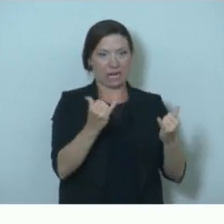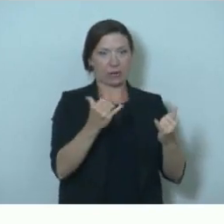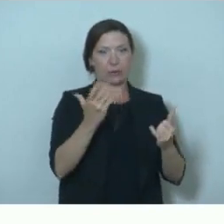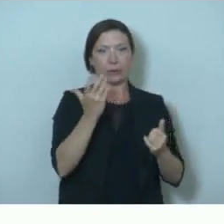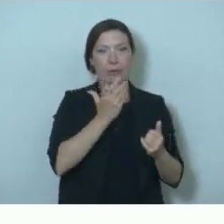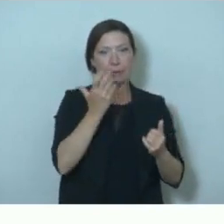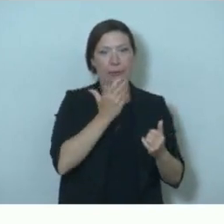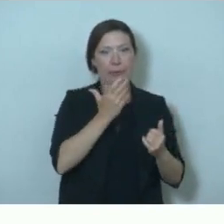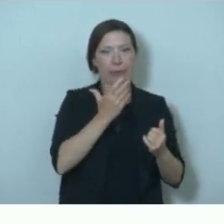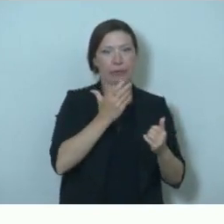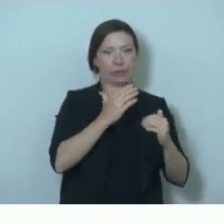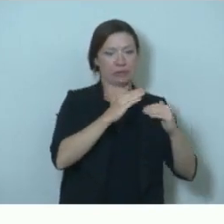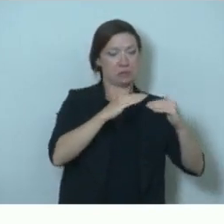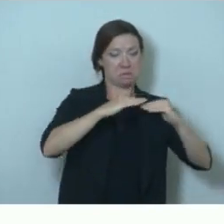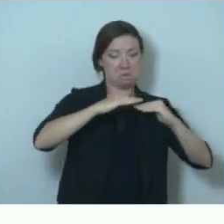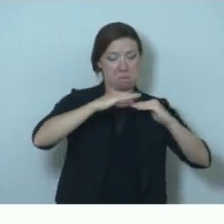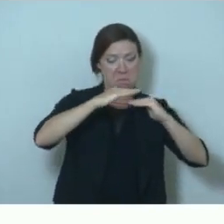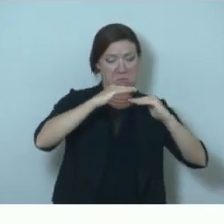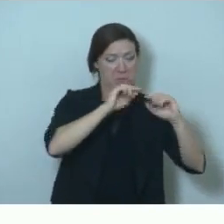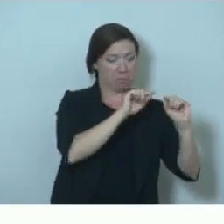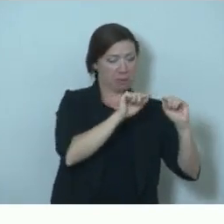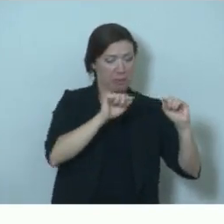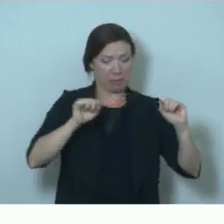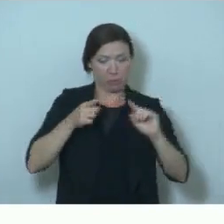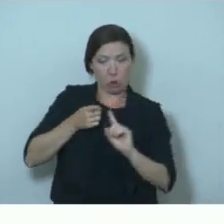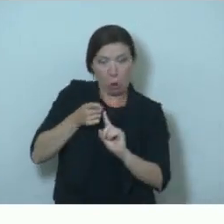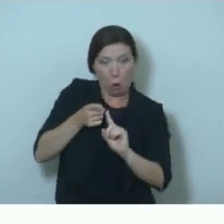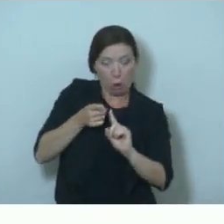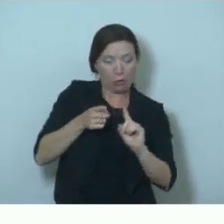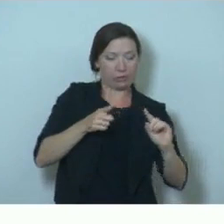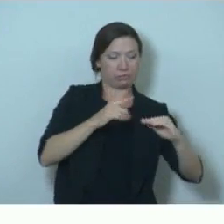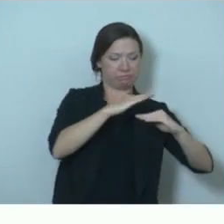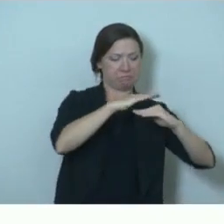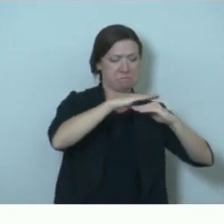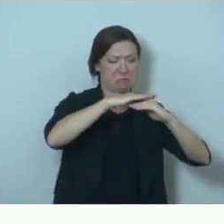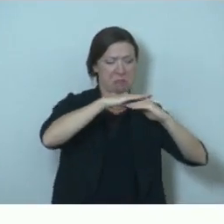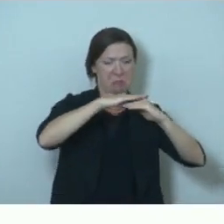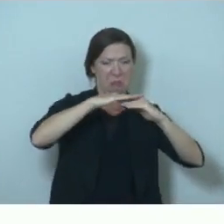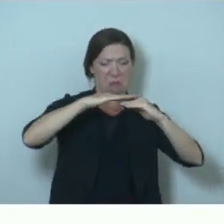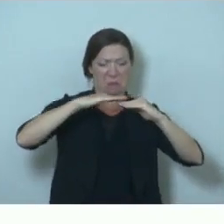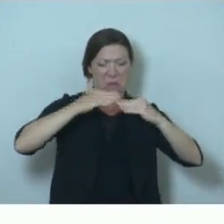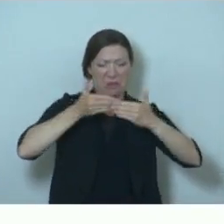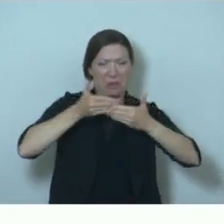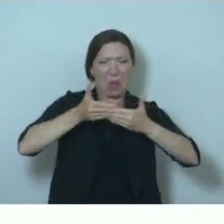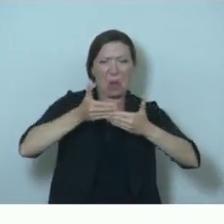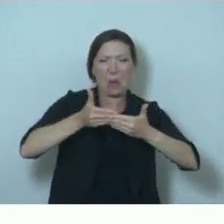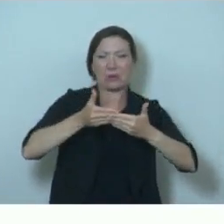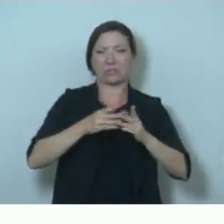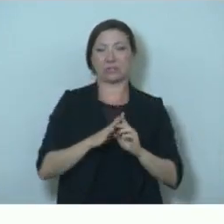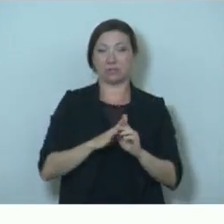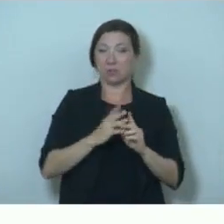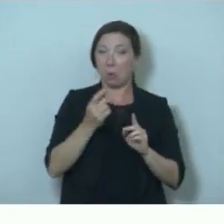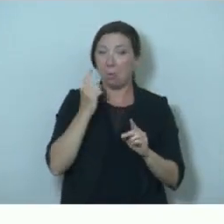ONE IS THERE ARE A COUPLE OF REGIONS THAT ARE SKIRTING WITH THAT LINE. AND THE NORTHWEST REGION US THE TOP LINE.